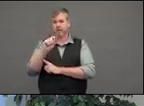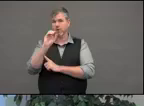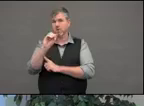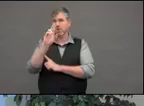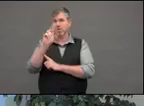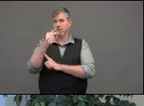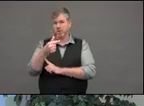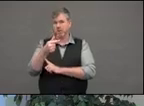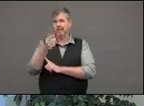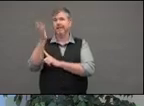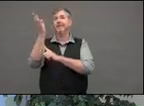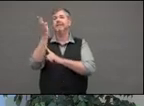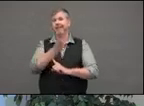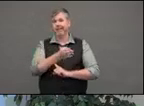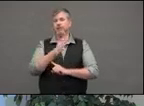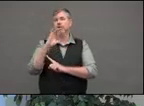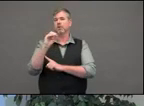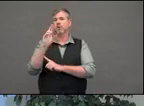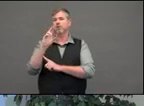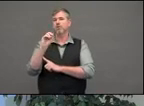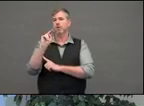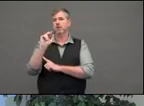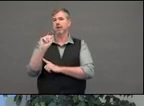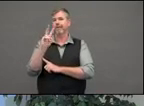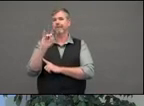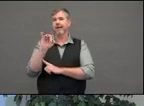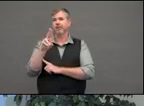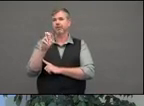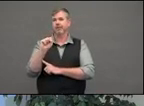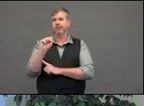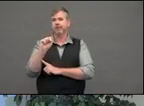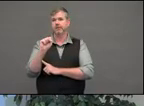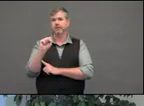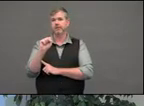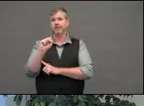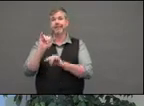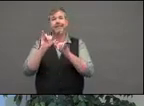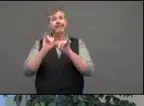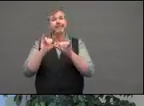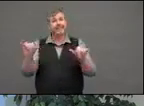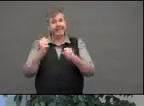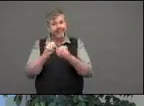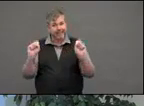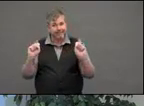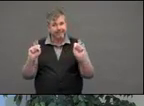safe and have a great day.